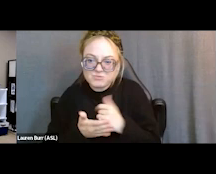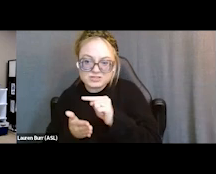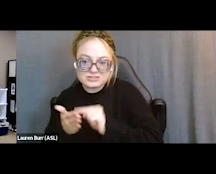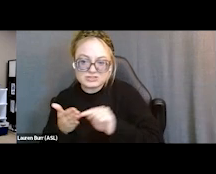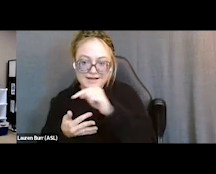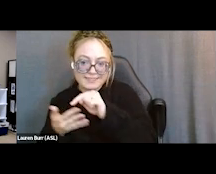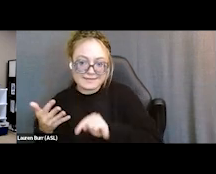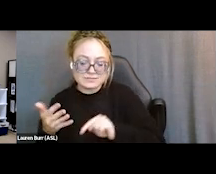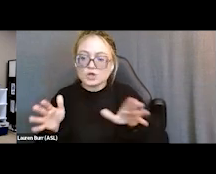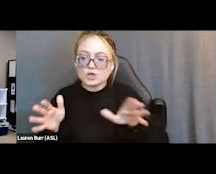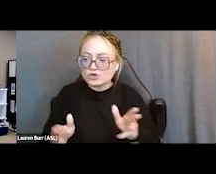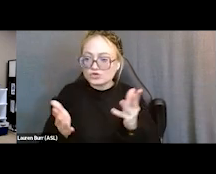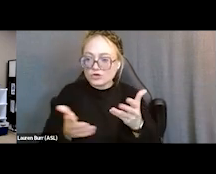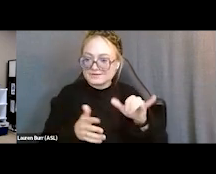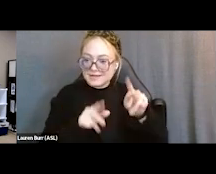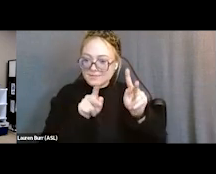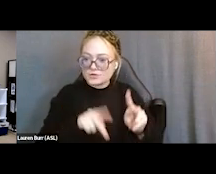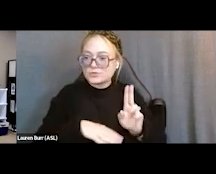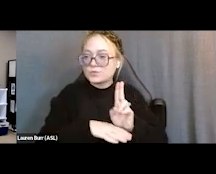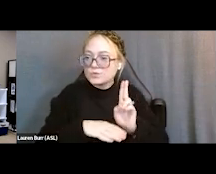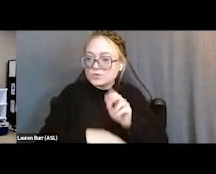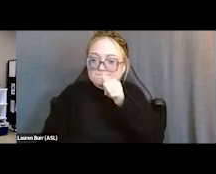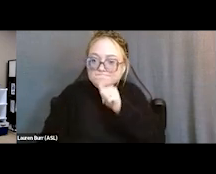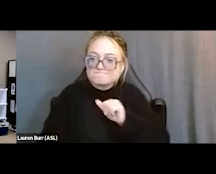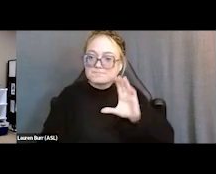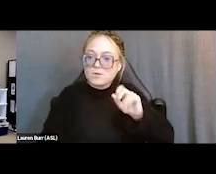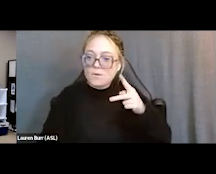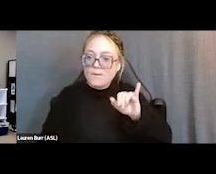skills and priming them that this is probably a good time to use them.